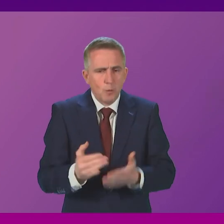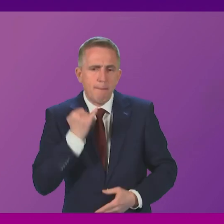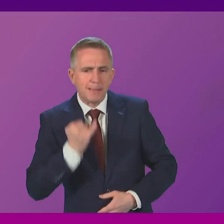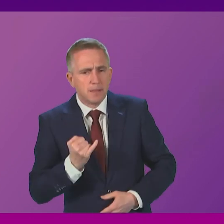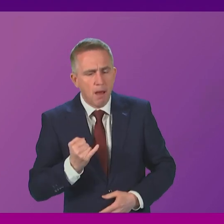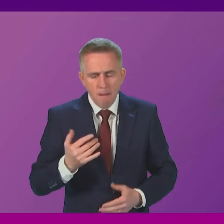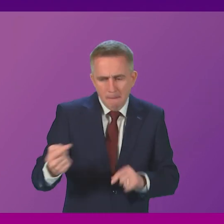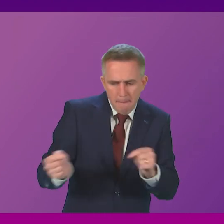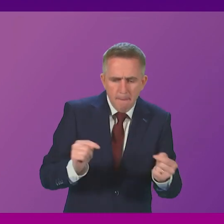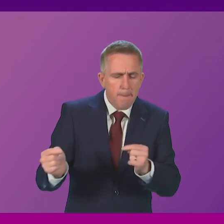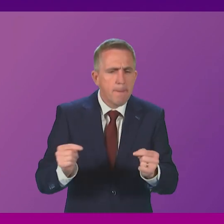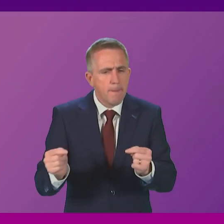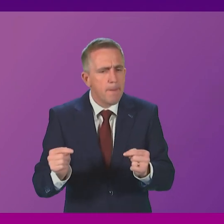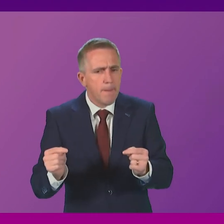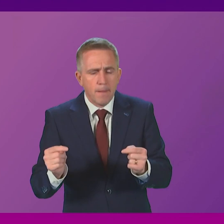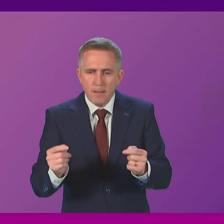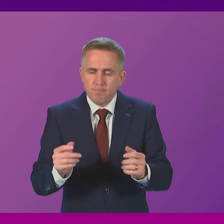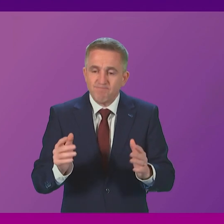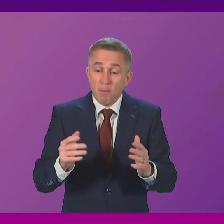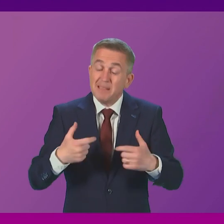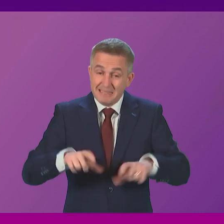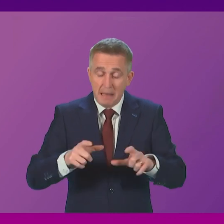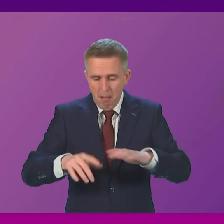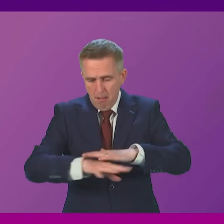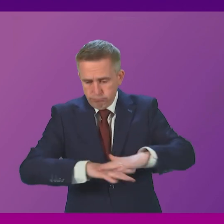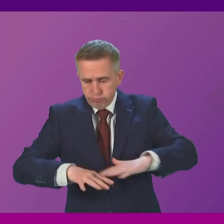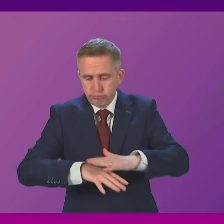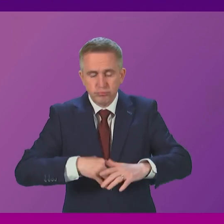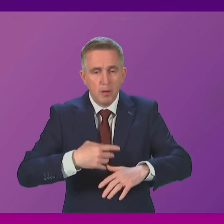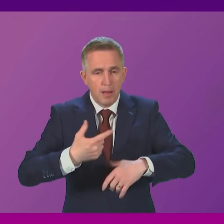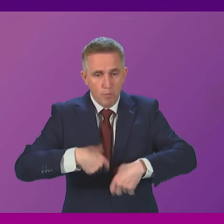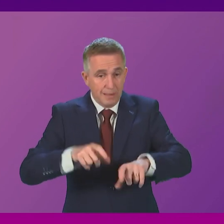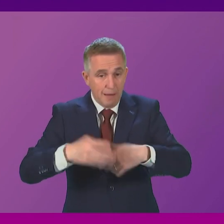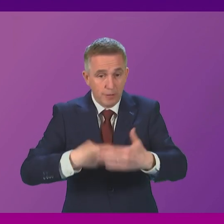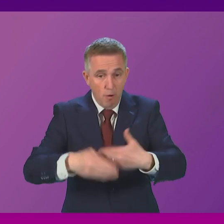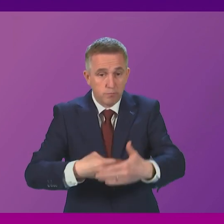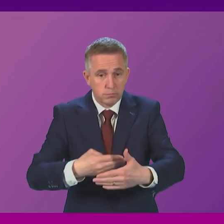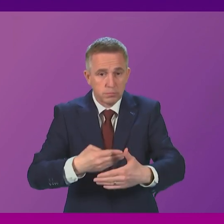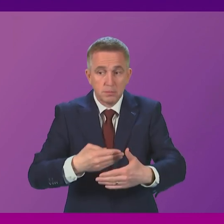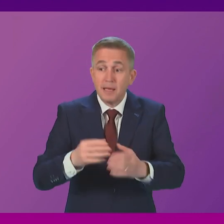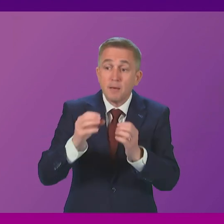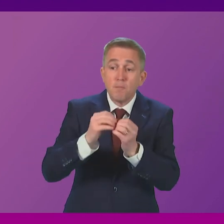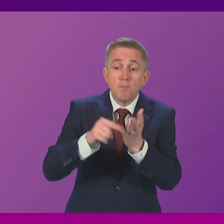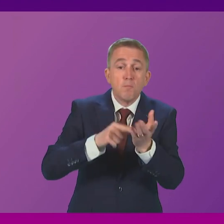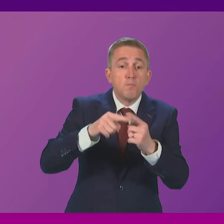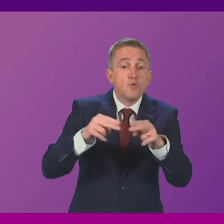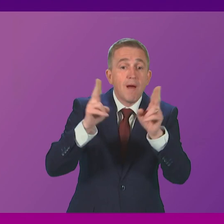and incompetence that has been on display in recent weeks. When we look at the in-tray that is waiting in Bute house, it is clear to us that we need